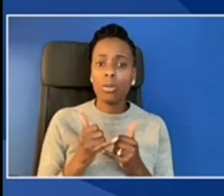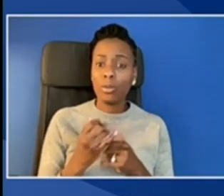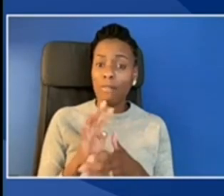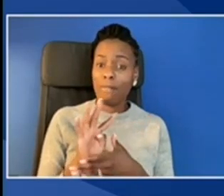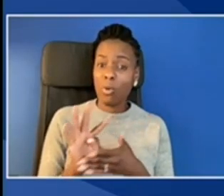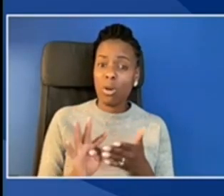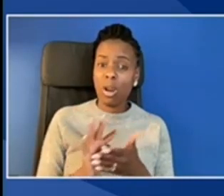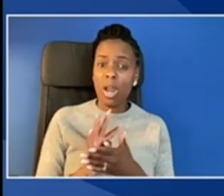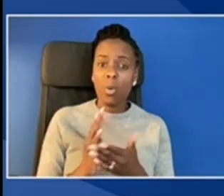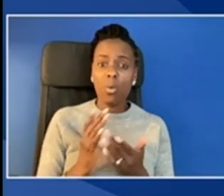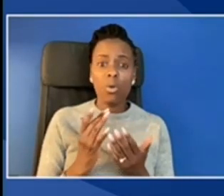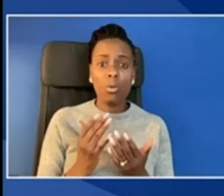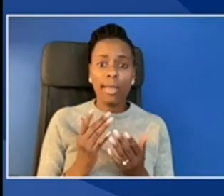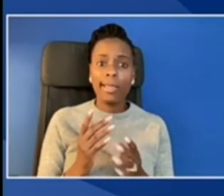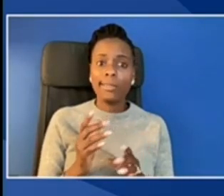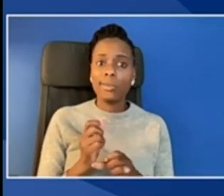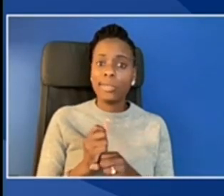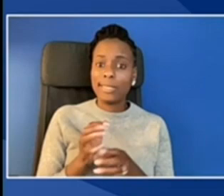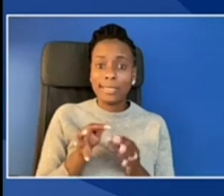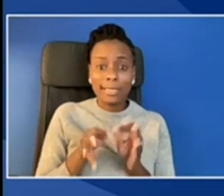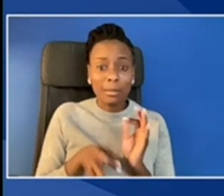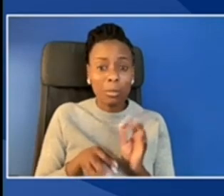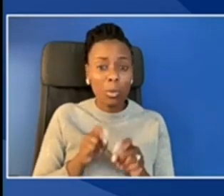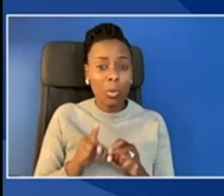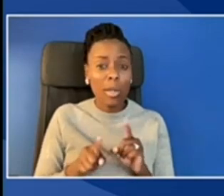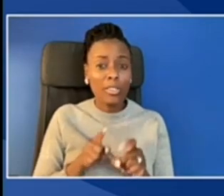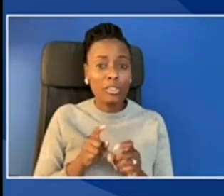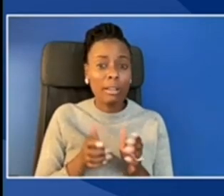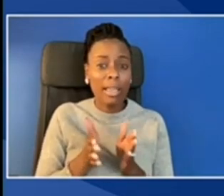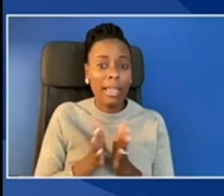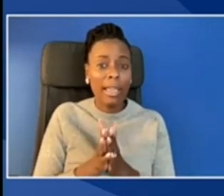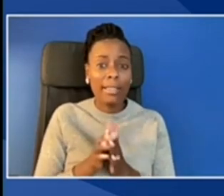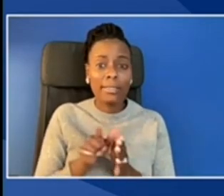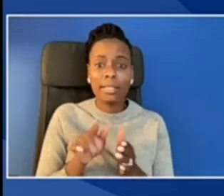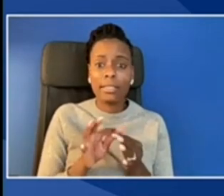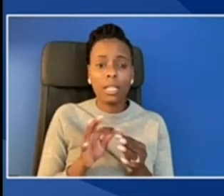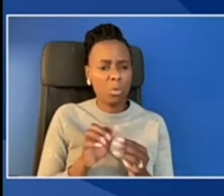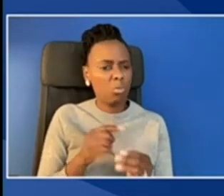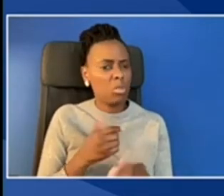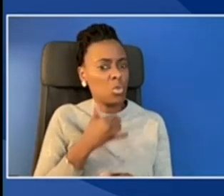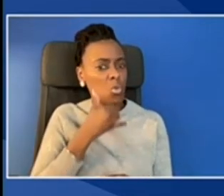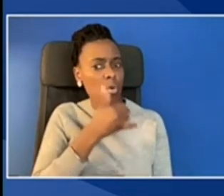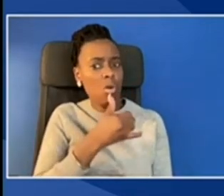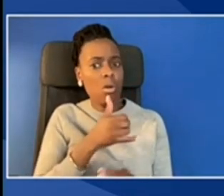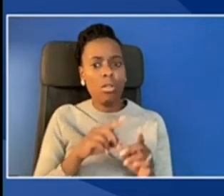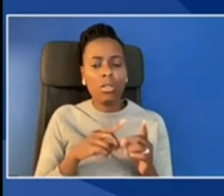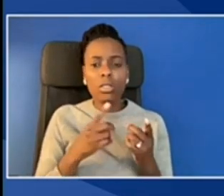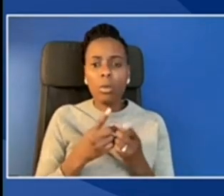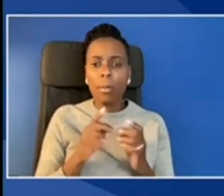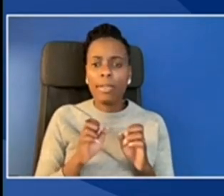get a simple question asked, and all they did was say, you need to call the Department of Education, it's in their hands. And when we've called the